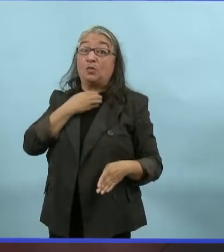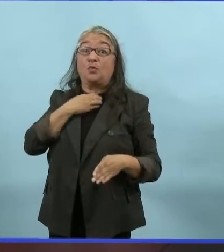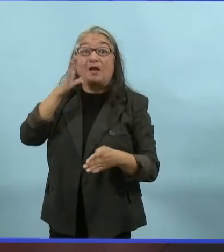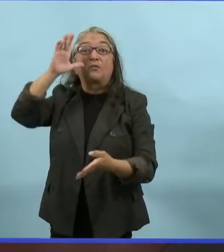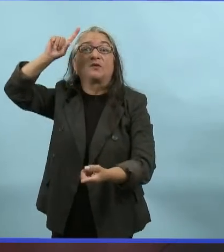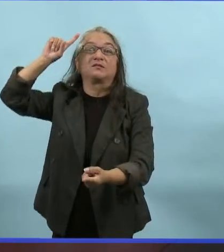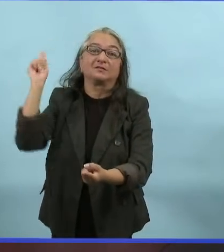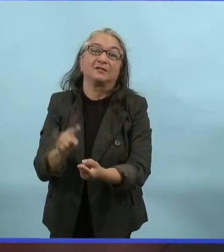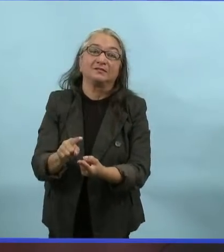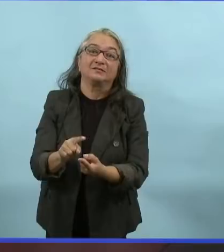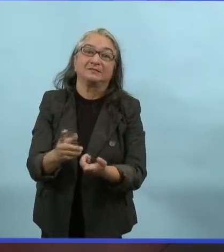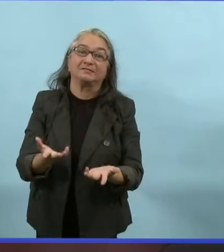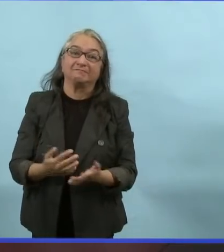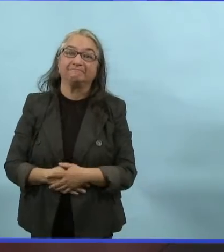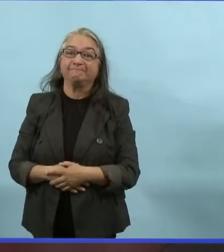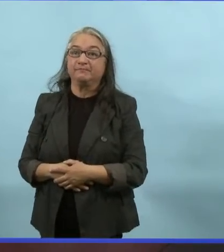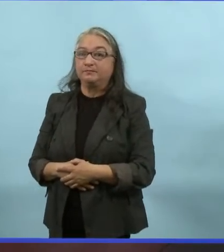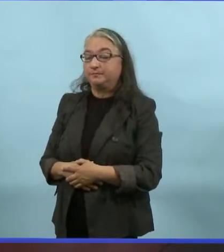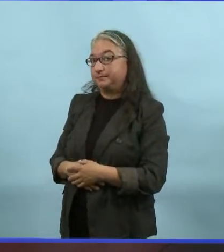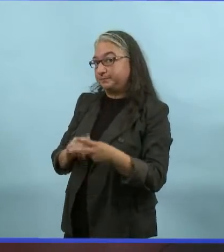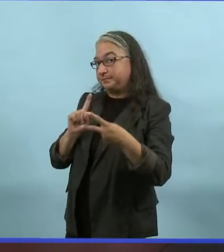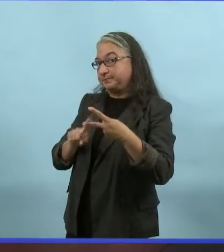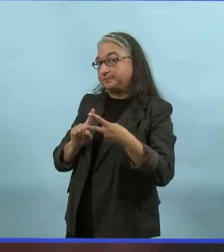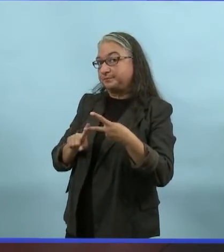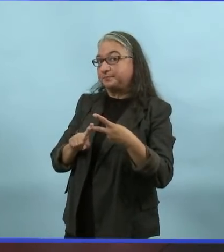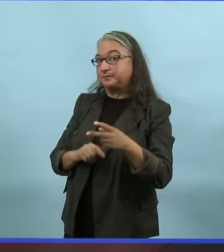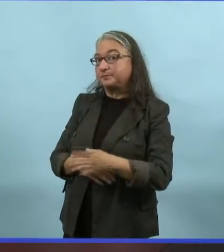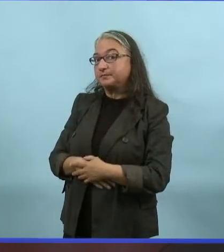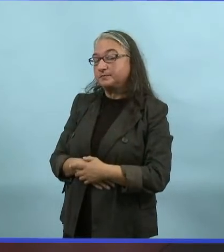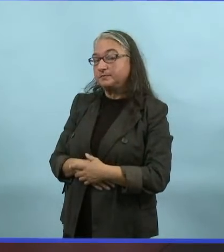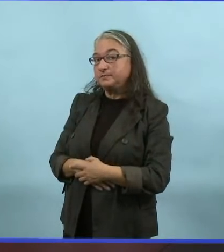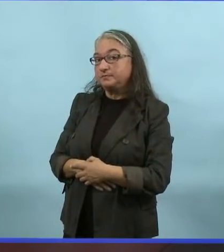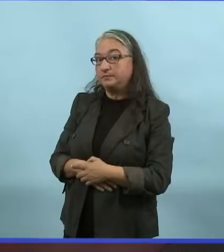along the same lines in a lot of Manitoban families social circles